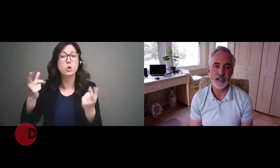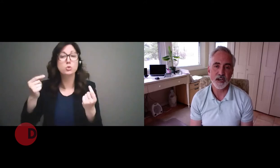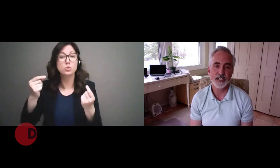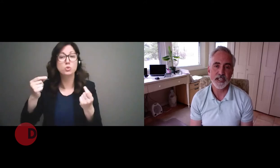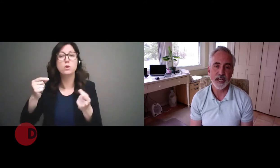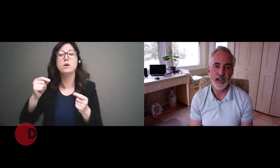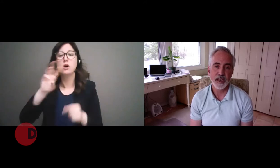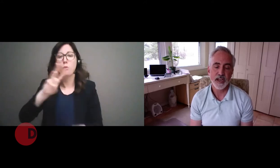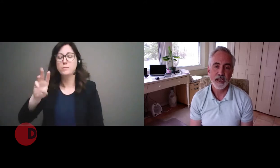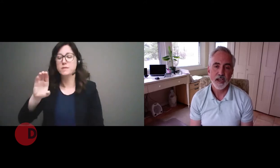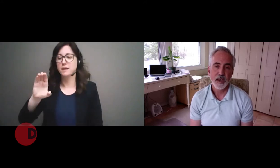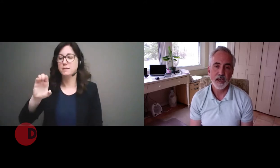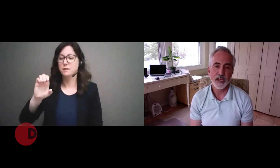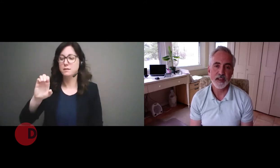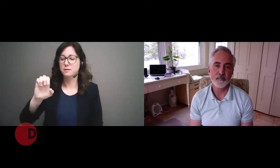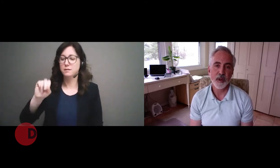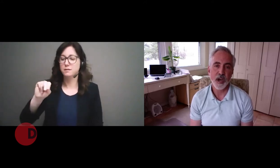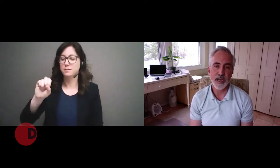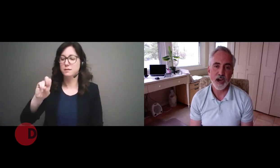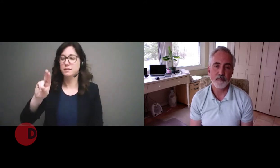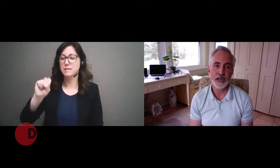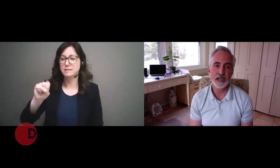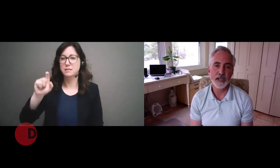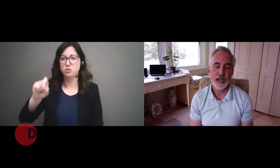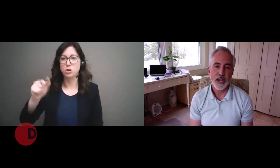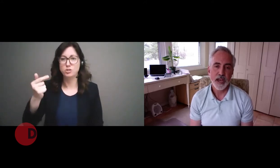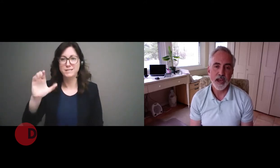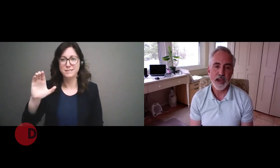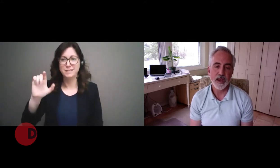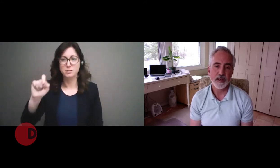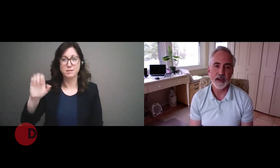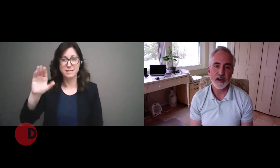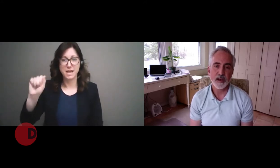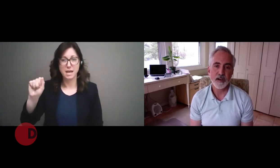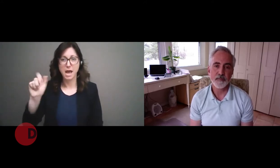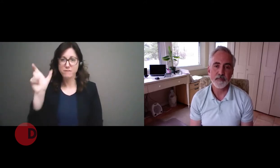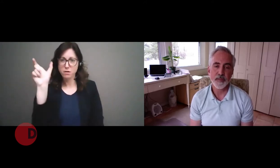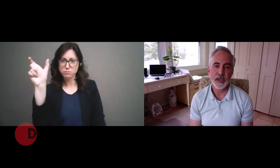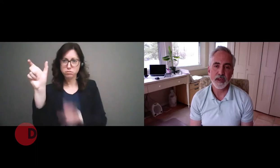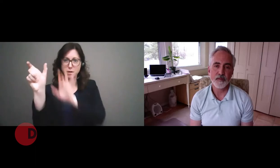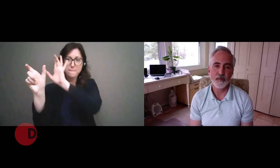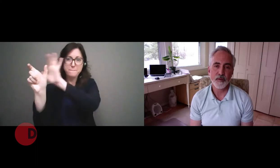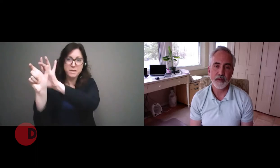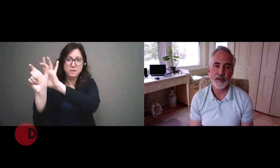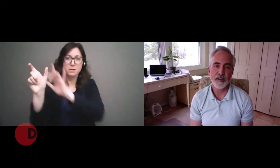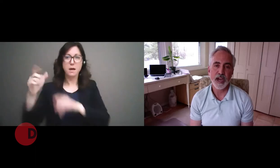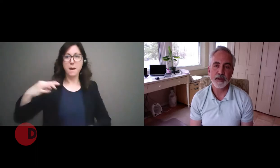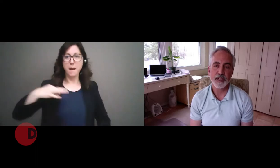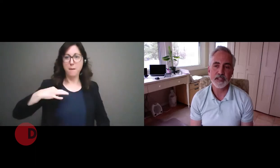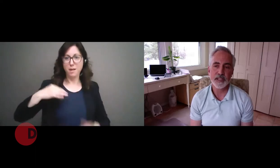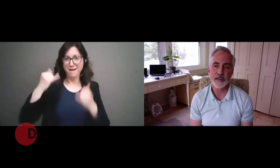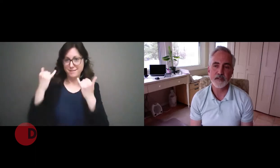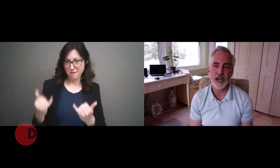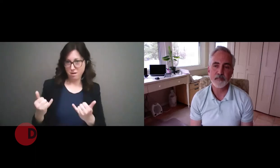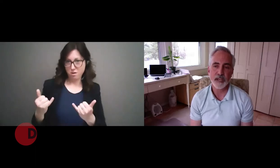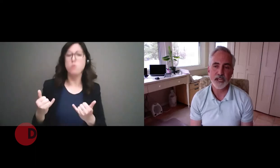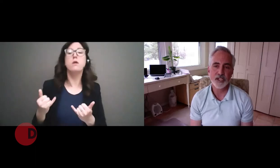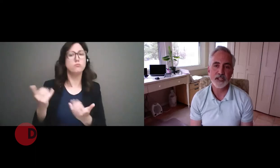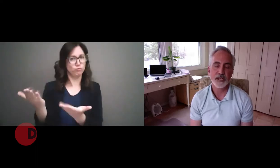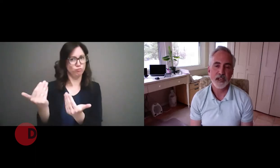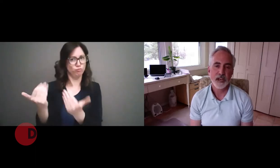Go to www.census.gc.ca and click "Apply Now" to send an application.